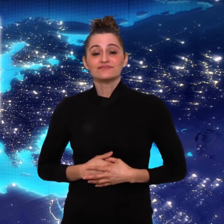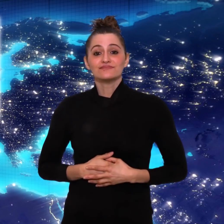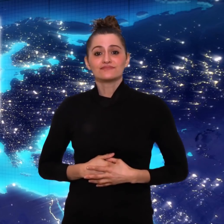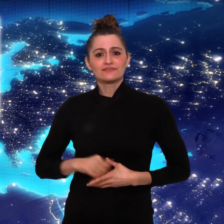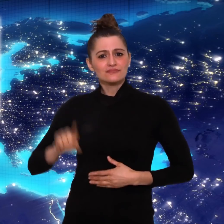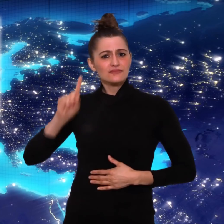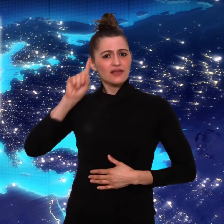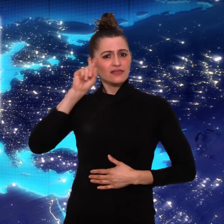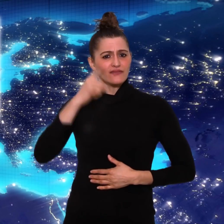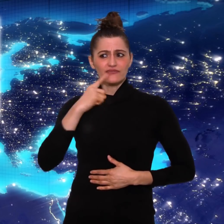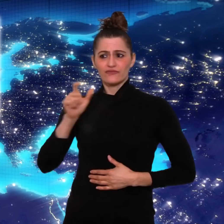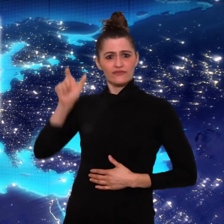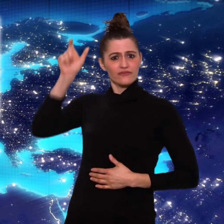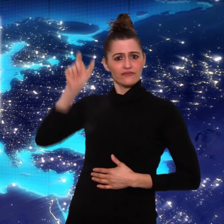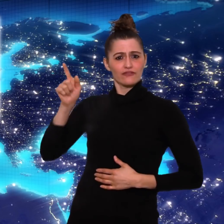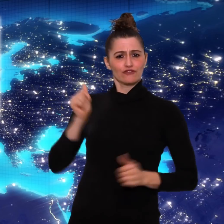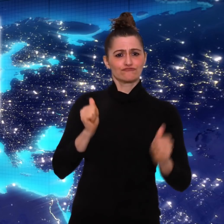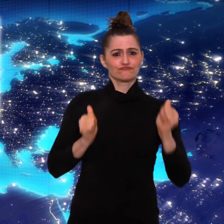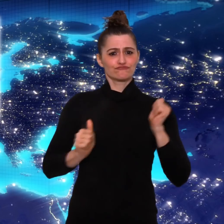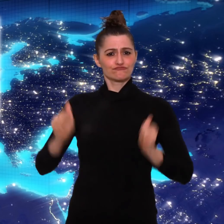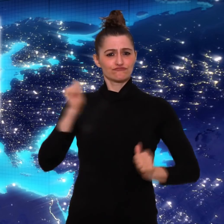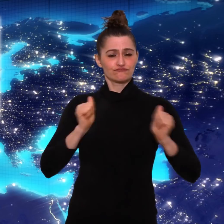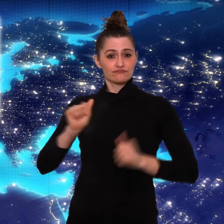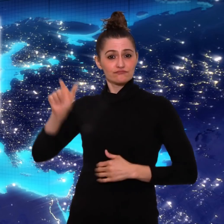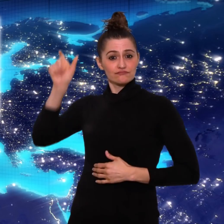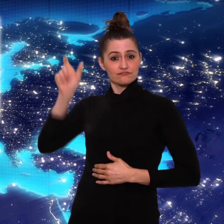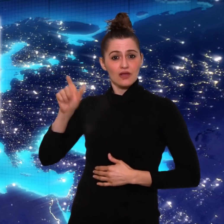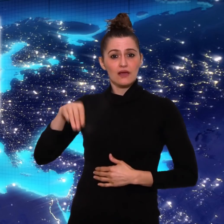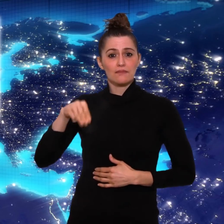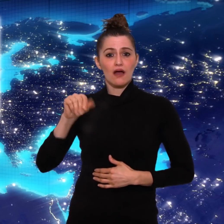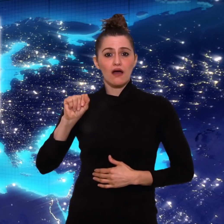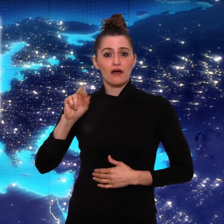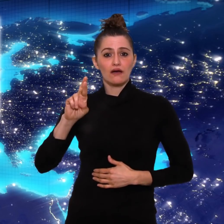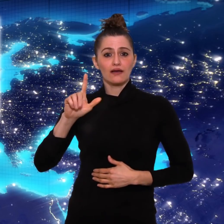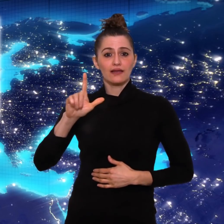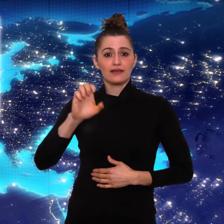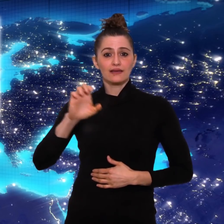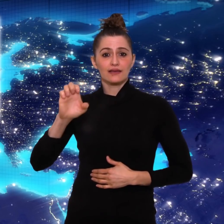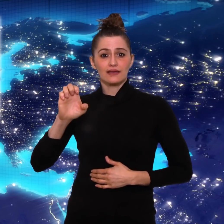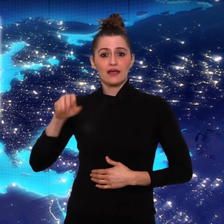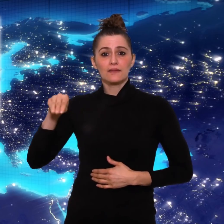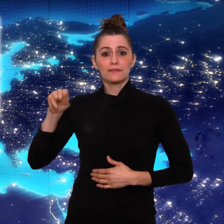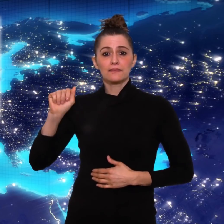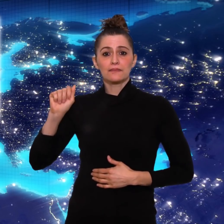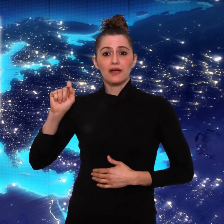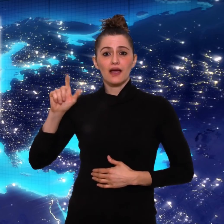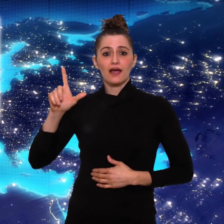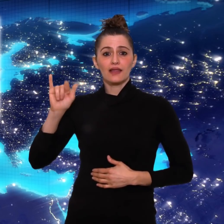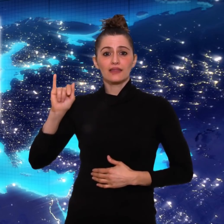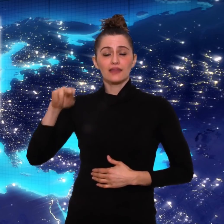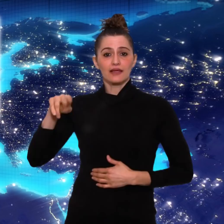actress Marlee Matlin made a